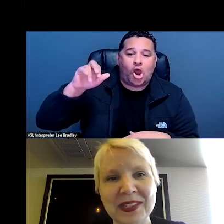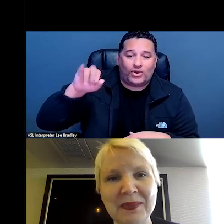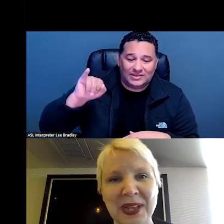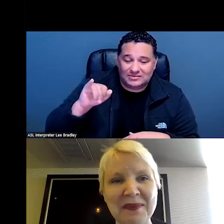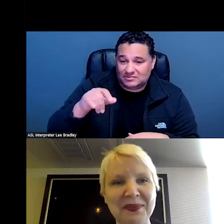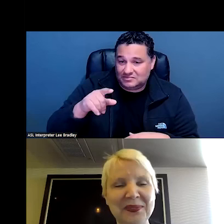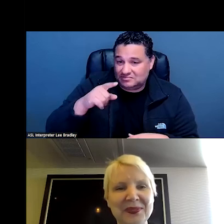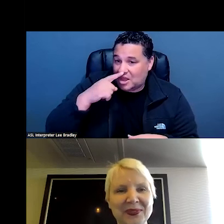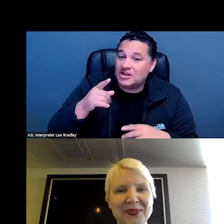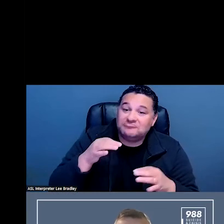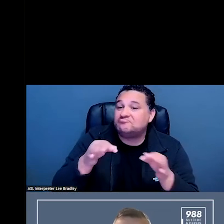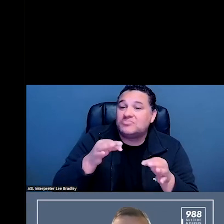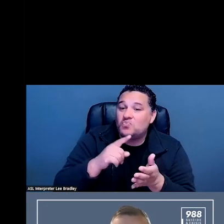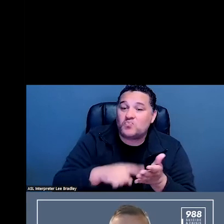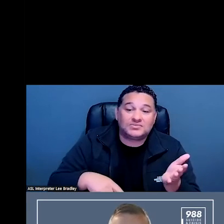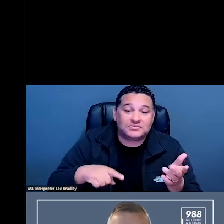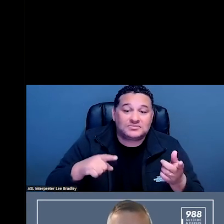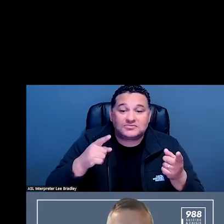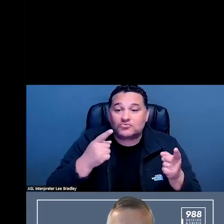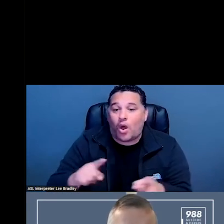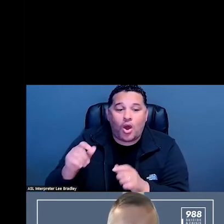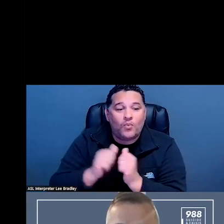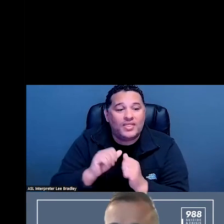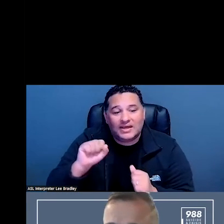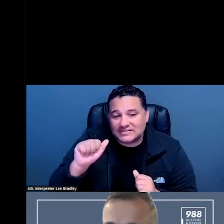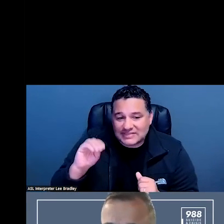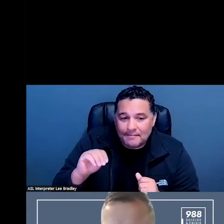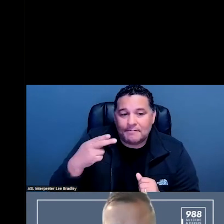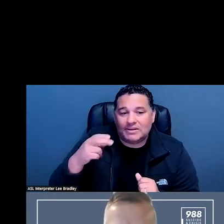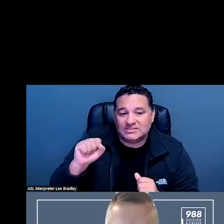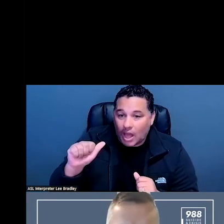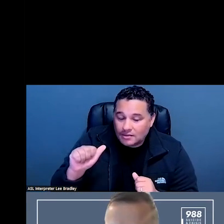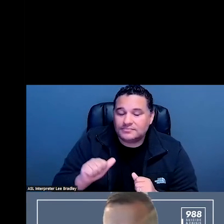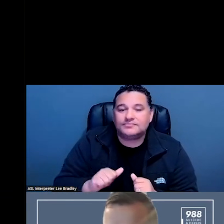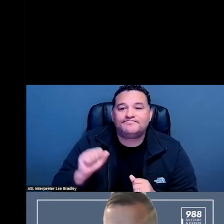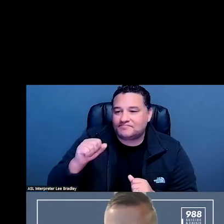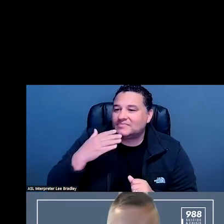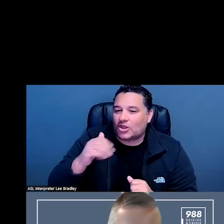MOVING ON TO SAMHSA, WANT TO ASK JOHN TO STEP FORWARD. LET US KNOW WHAT IS GOING ON.